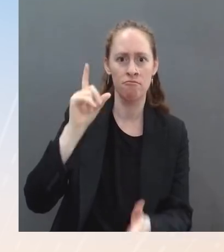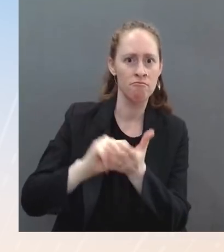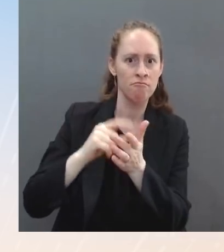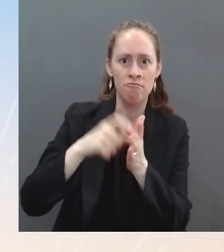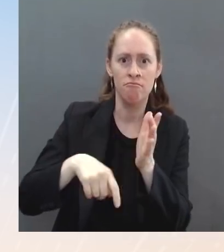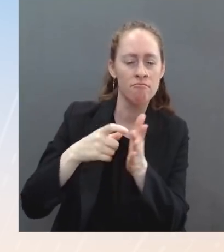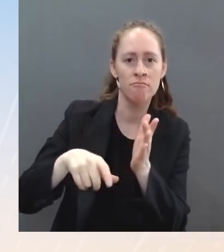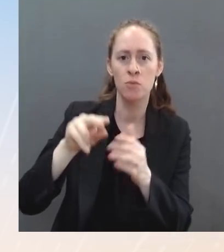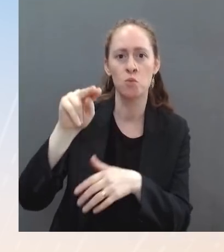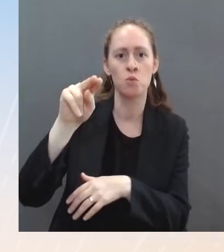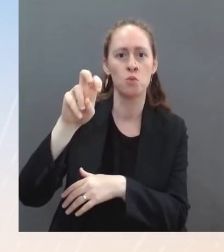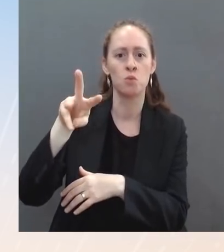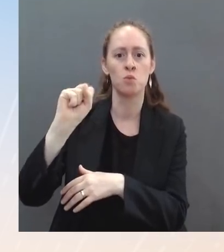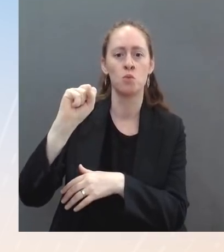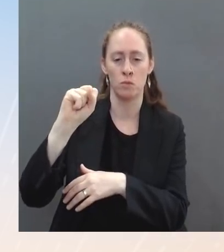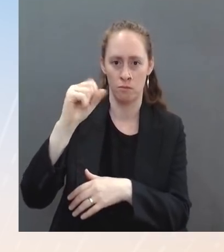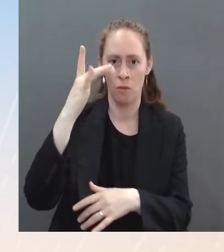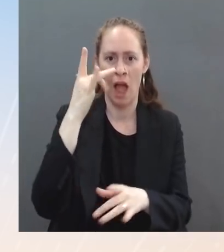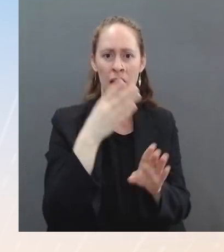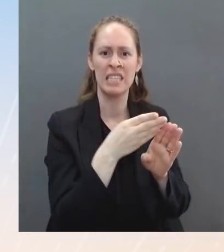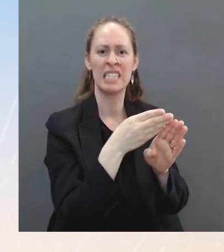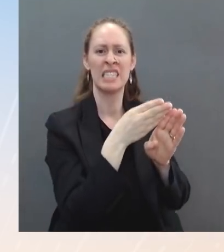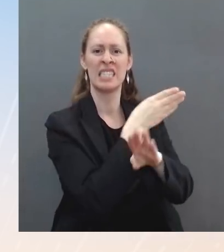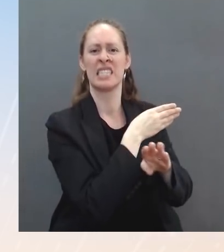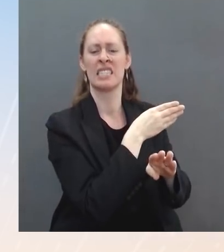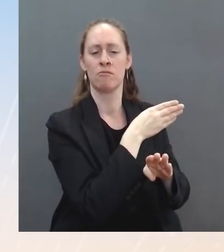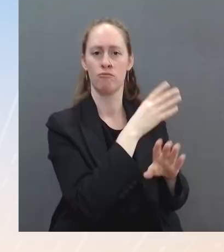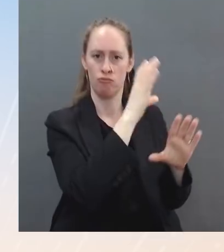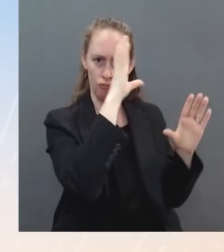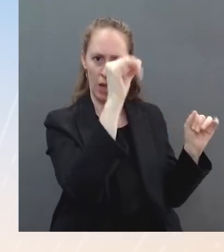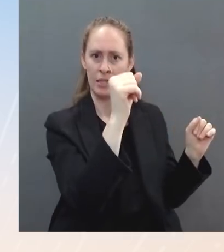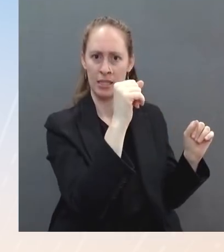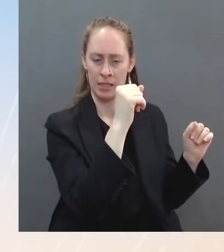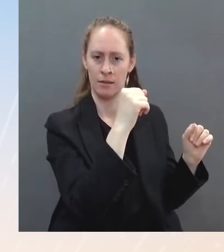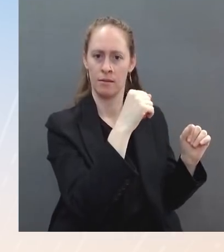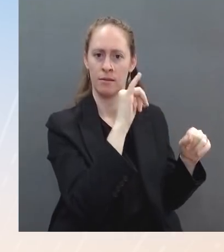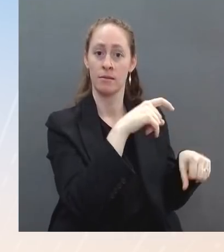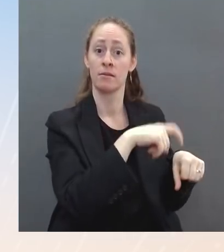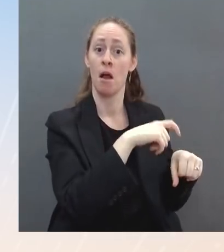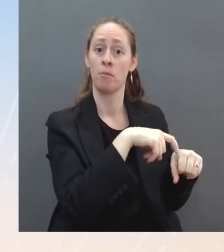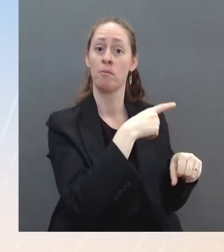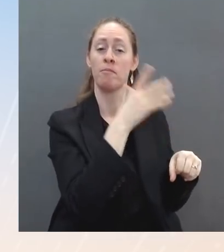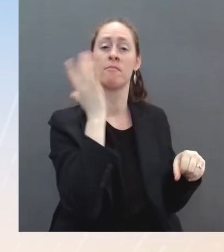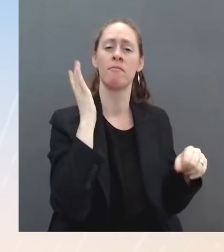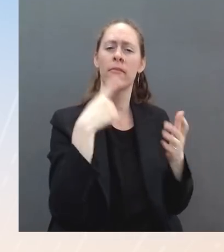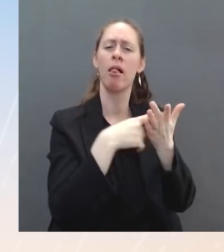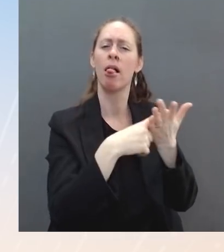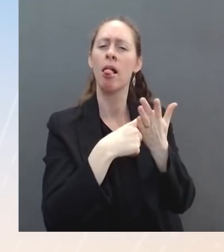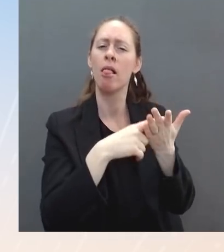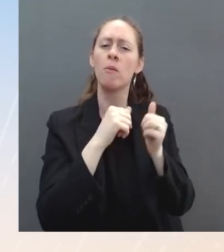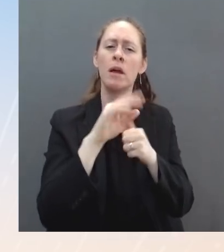if there was anything inappropriate or unethical about his son's relationships, business dealings in China and/or Ukraine.